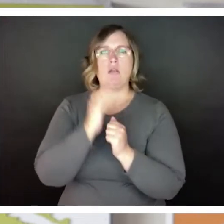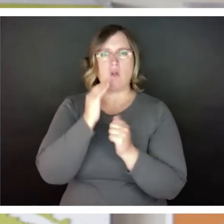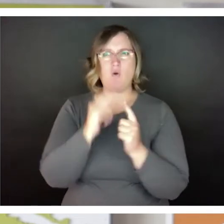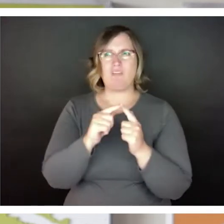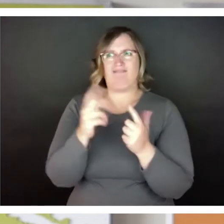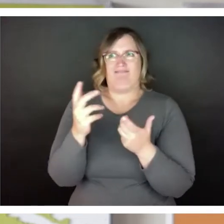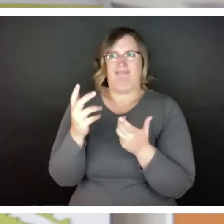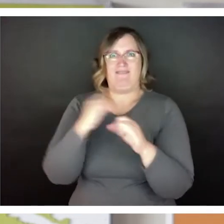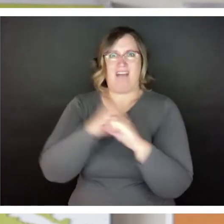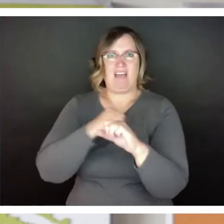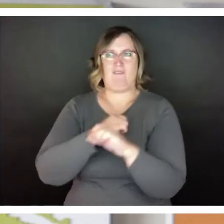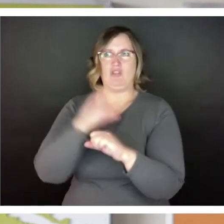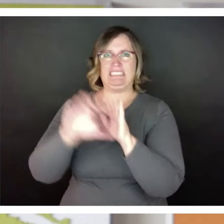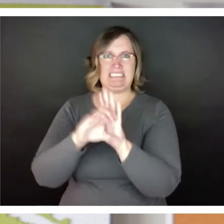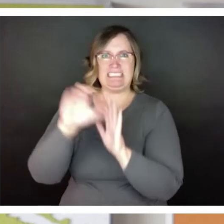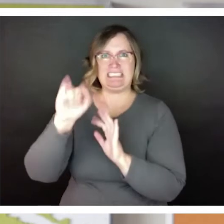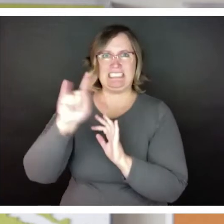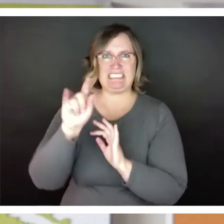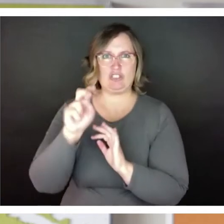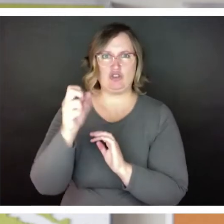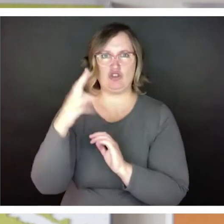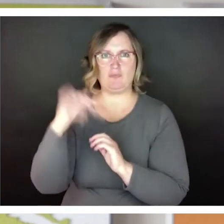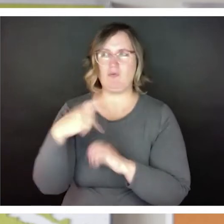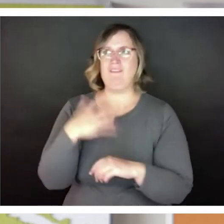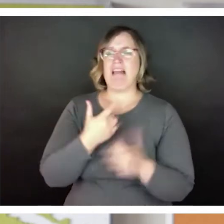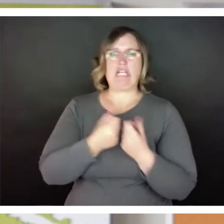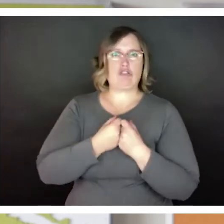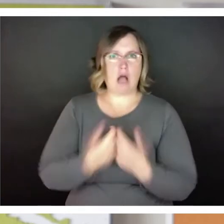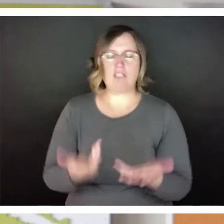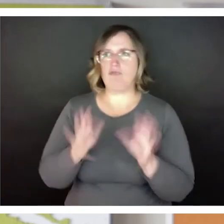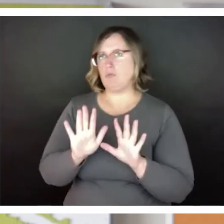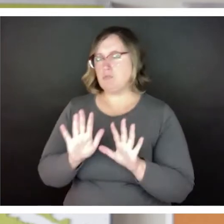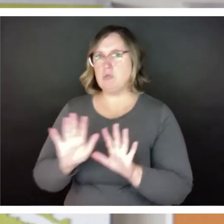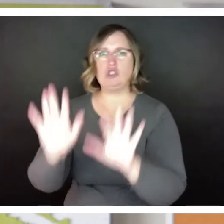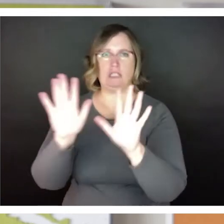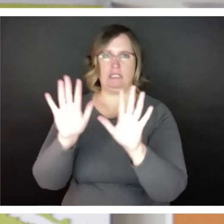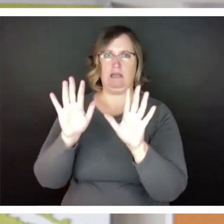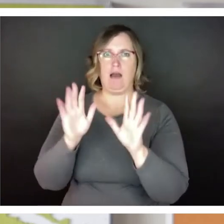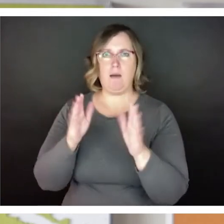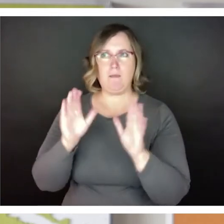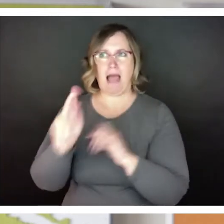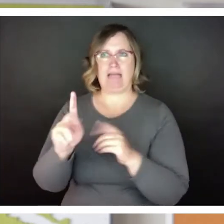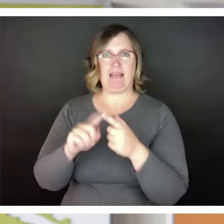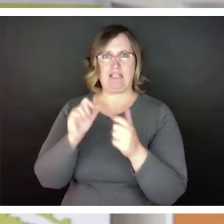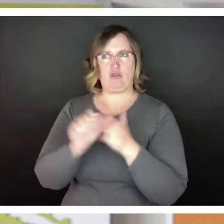We feel exhausted for pushing back against threats, against enfranchisement. But you may be the first Americans,